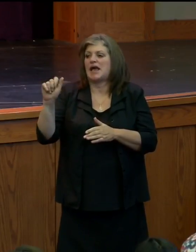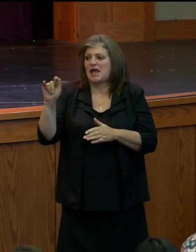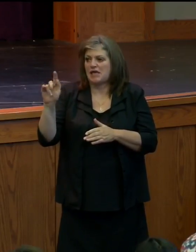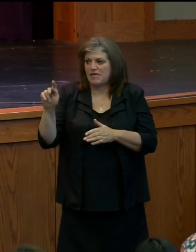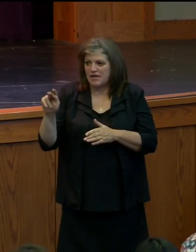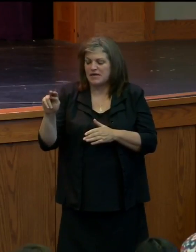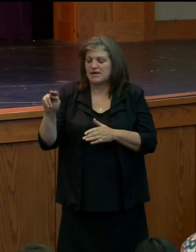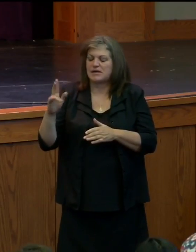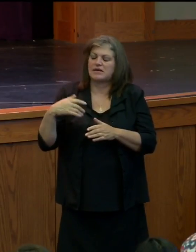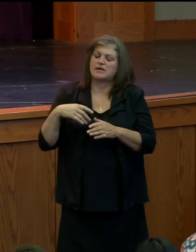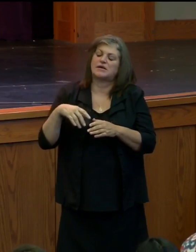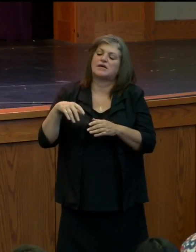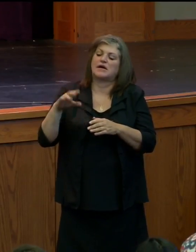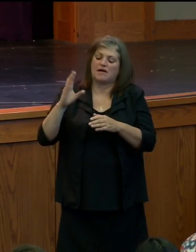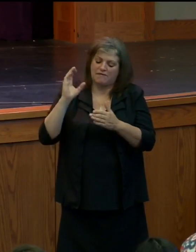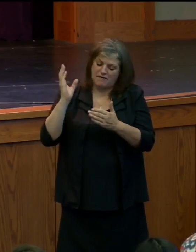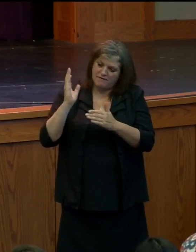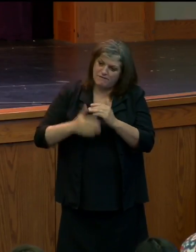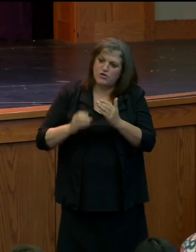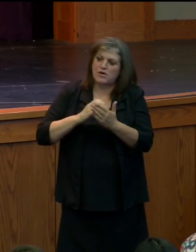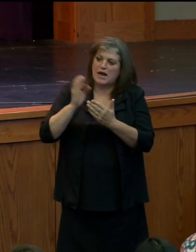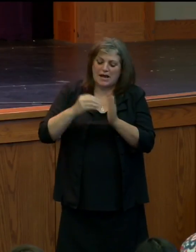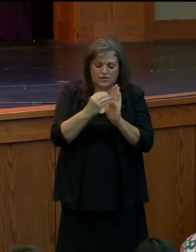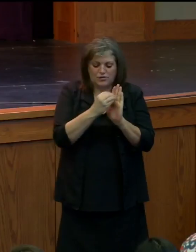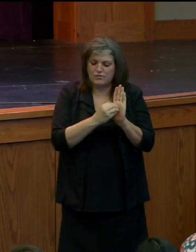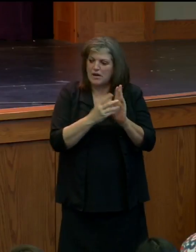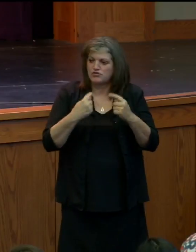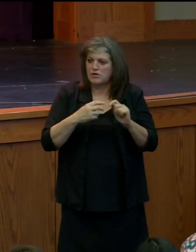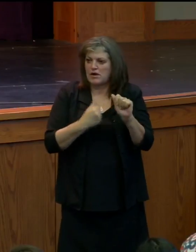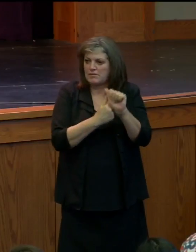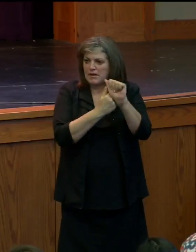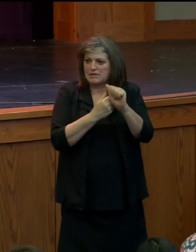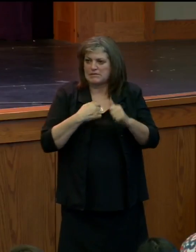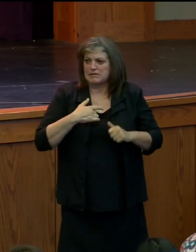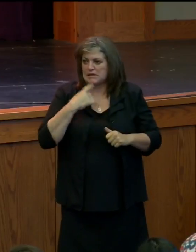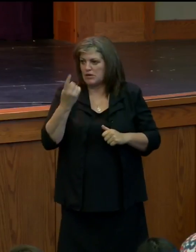CALENDAR OF WHAT IS GOING ON WHICH I TRY TO UPDATE REGULARLY,